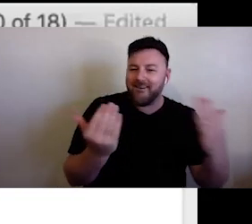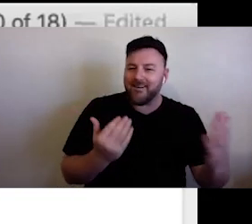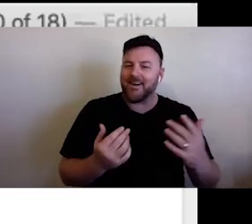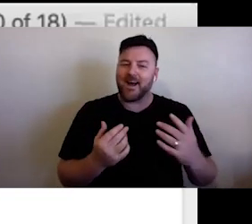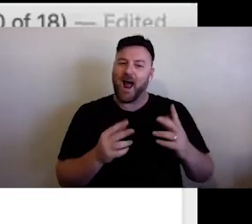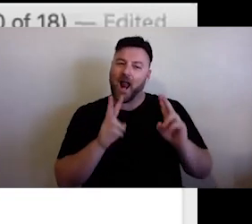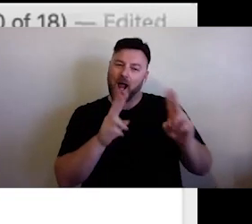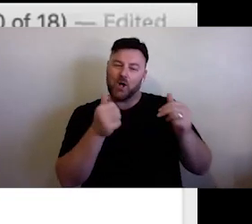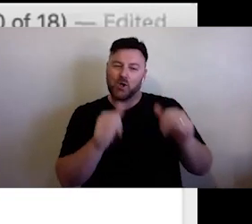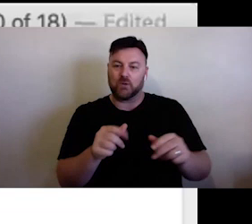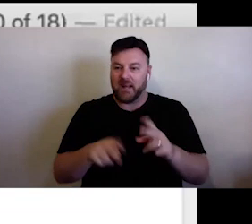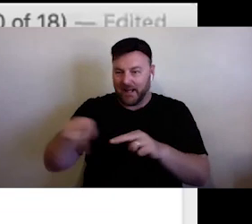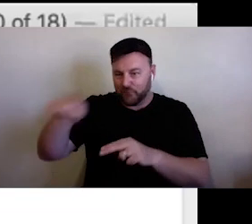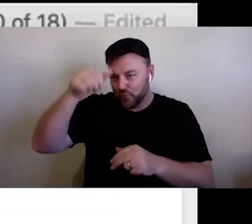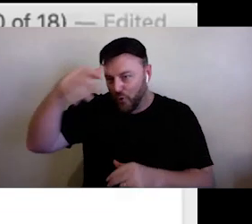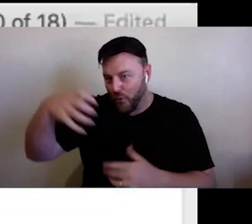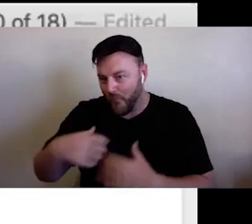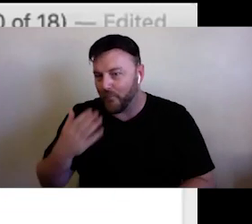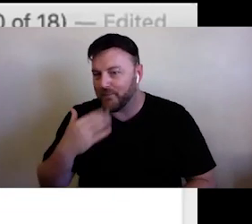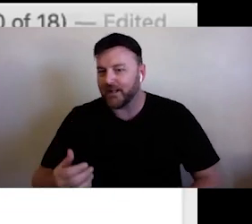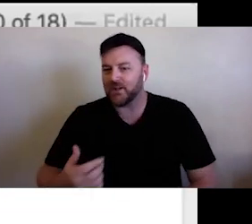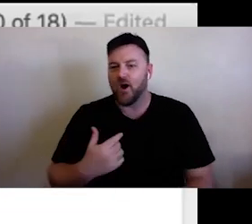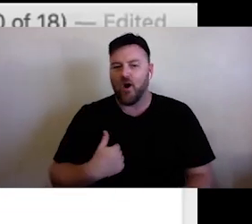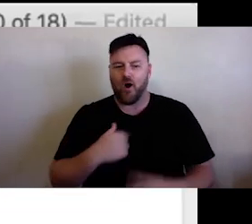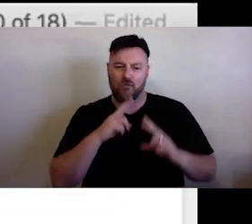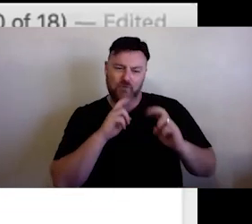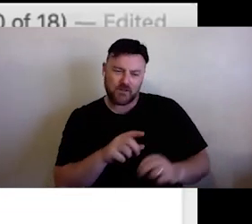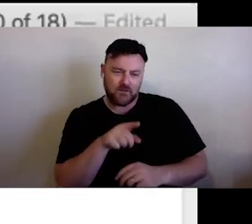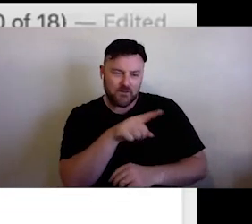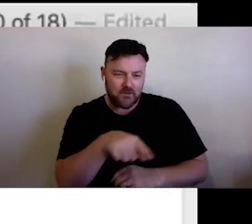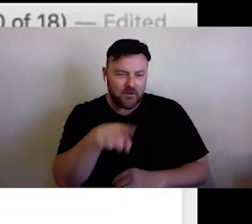researcher I was thinking it's interesting. It's beautiful to